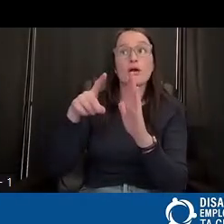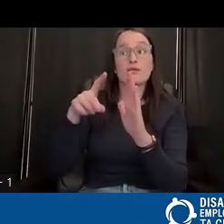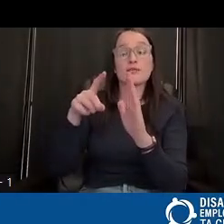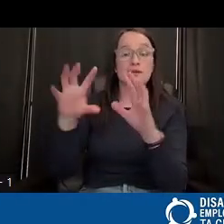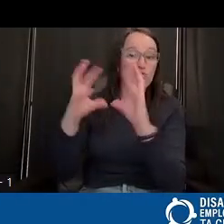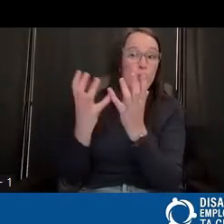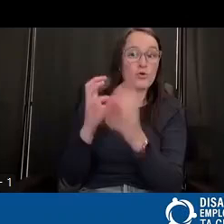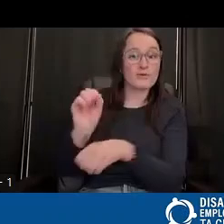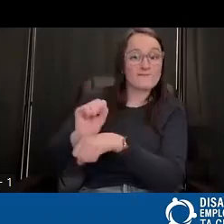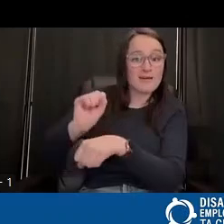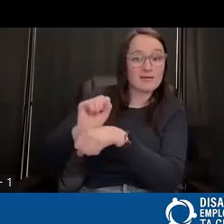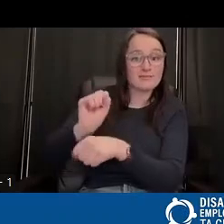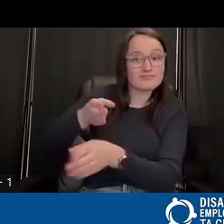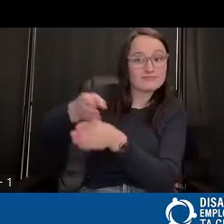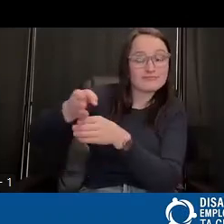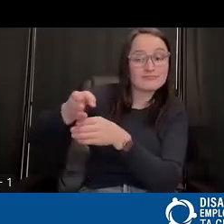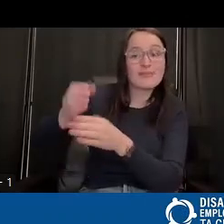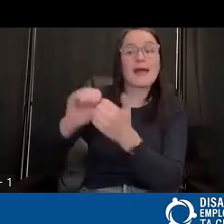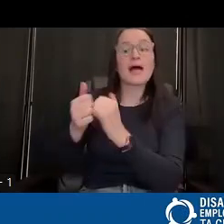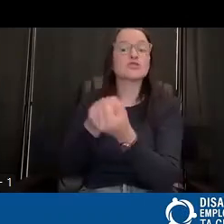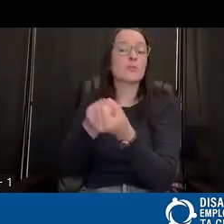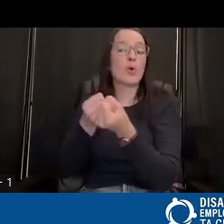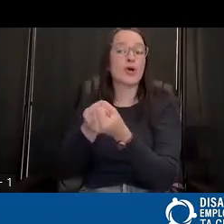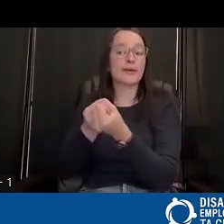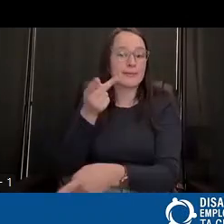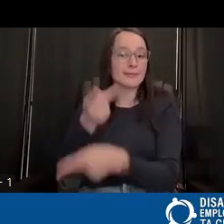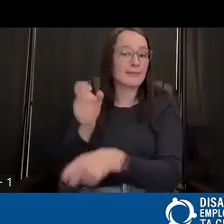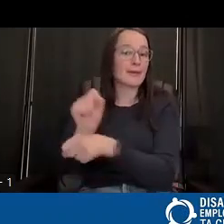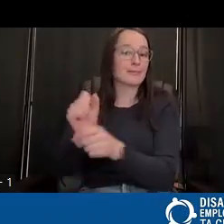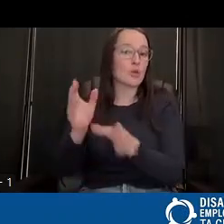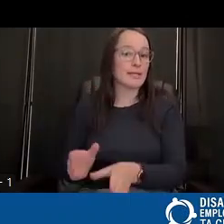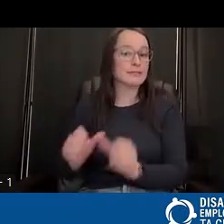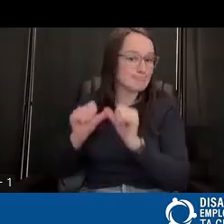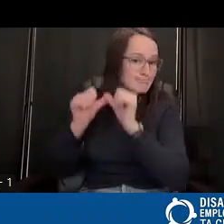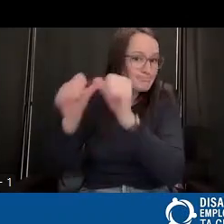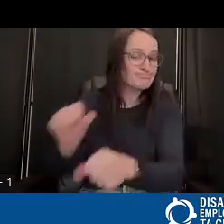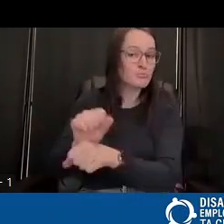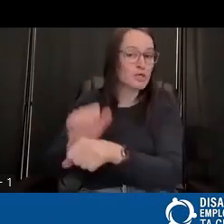employee independence and retention. After that, we'll go to Gillian Maguire from CBRE and part